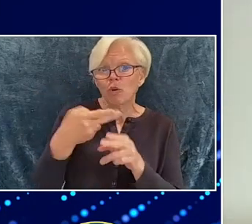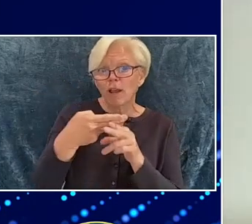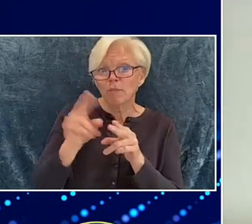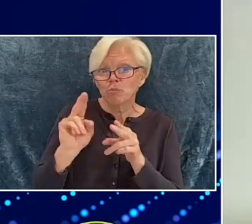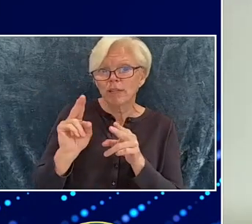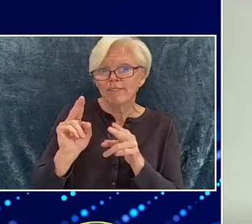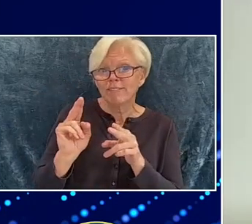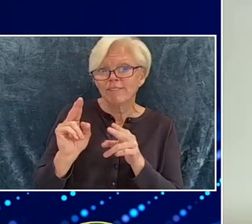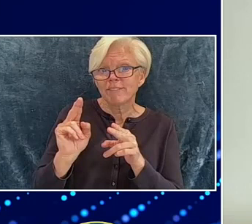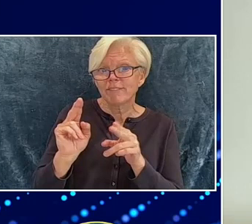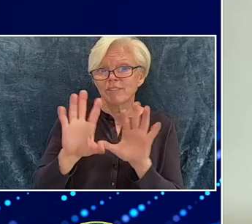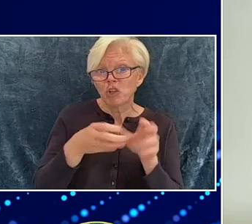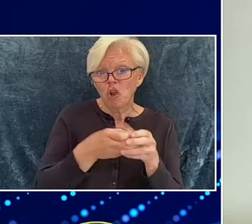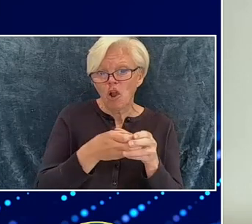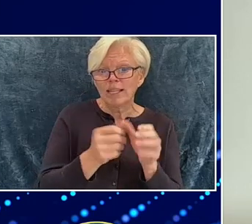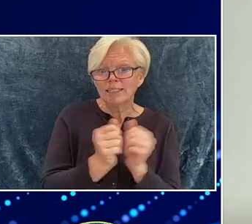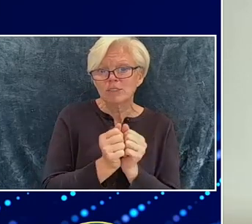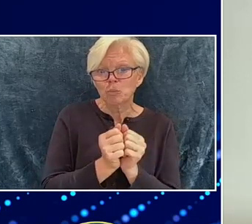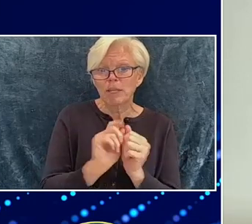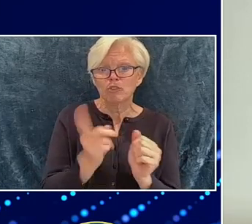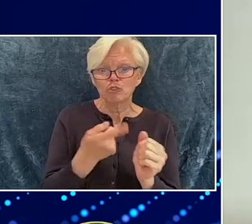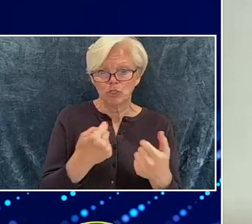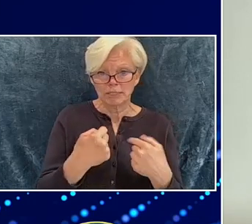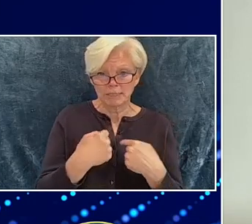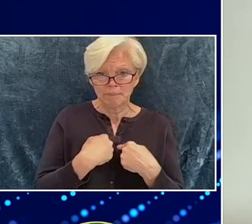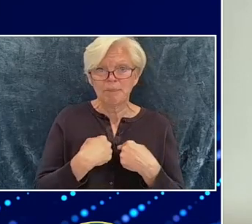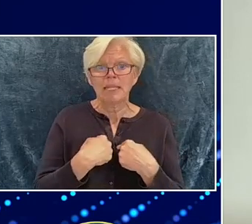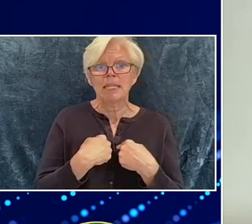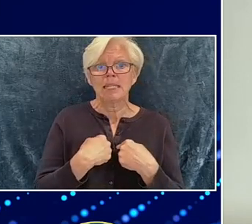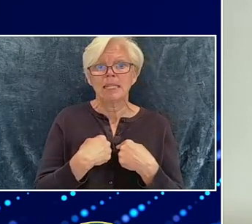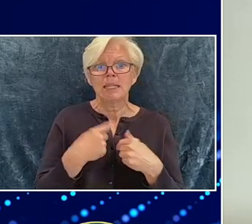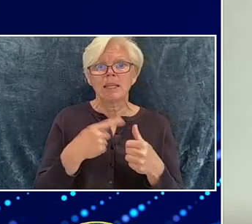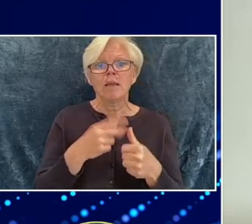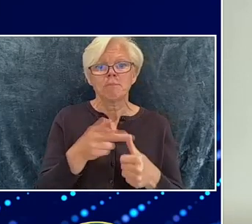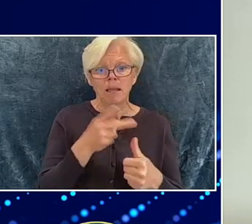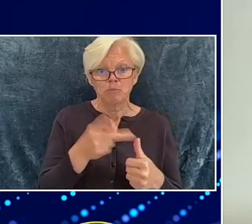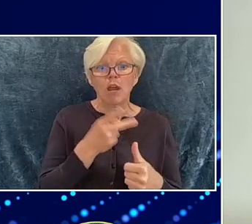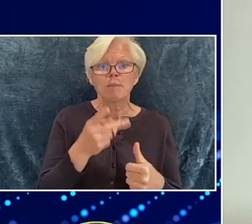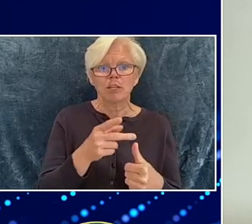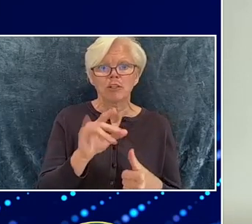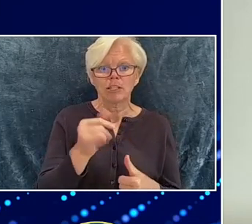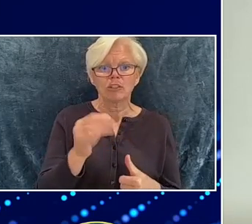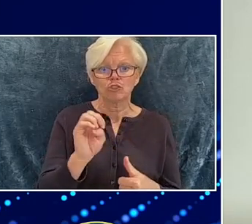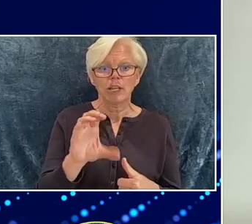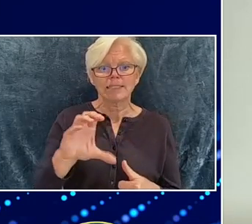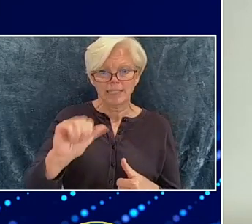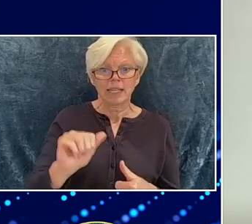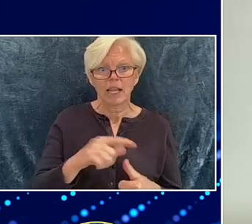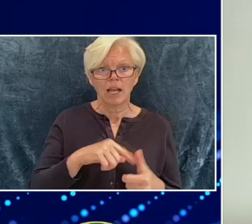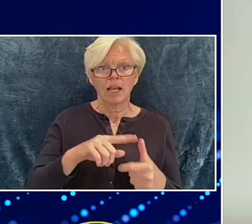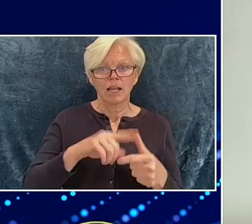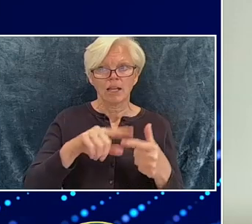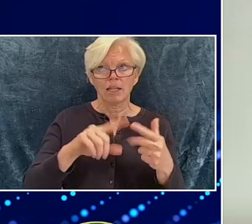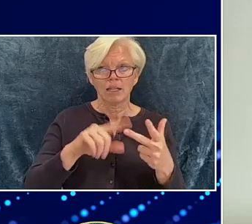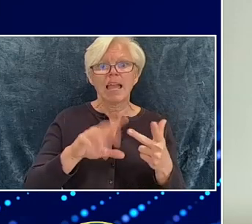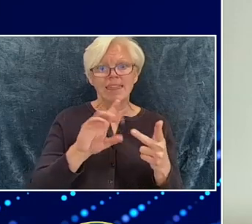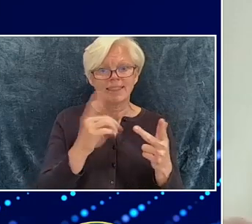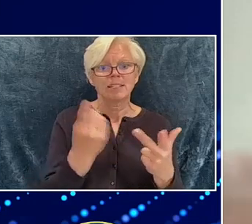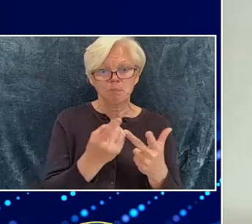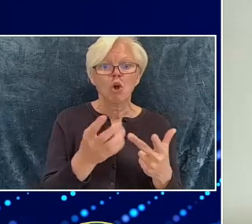caucus with just myself, my primary Jessica, and the Department for, like,